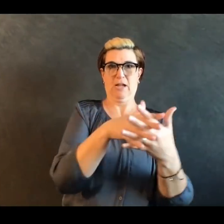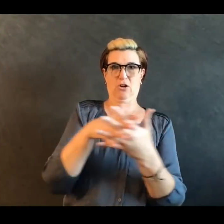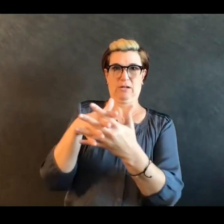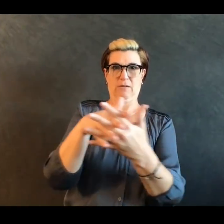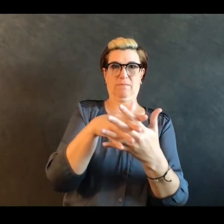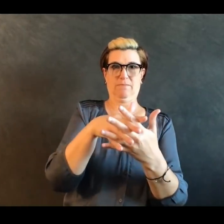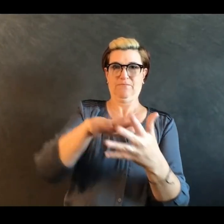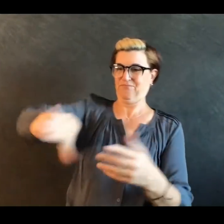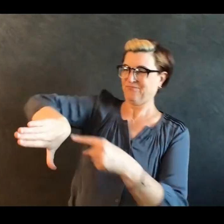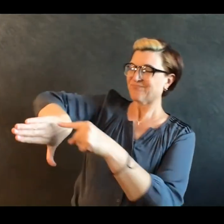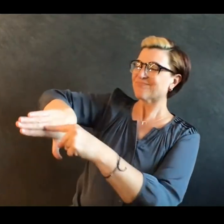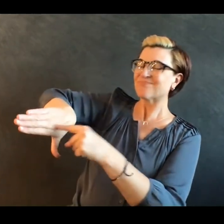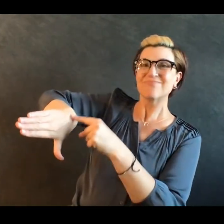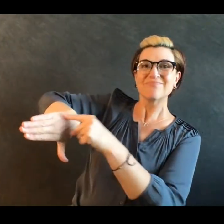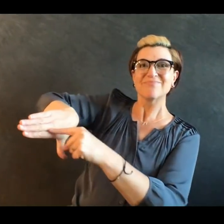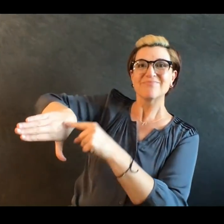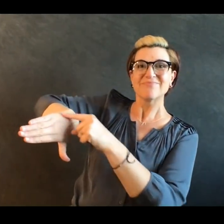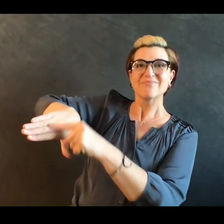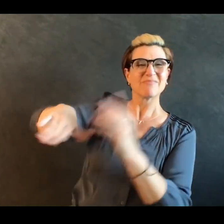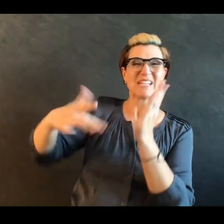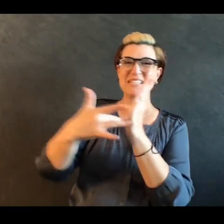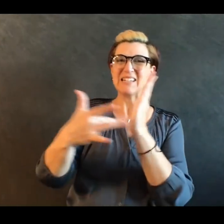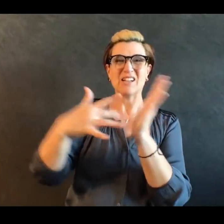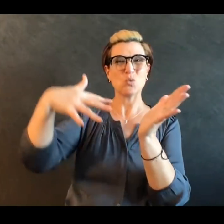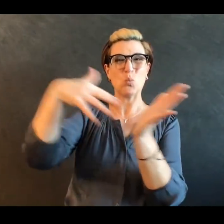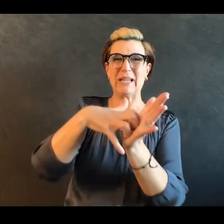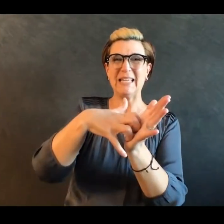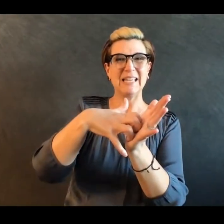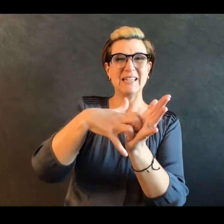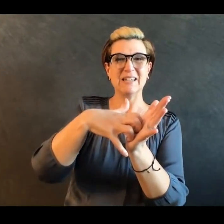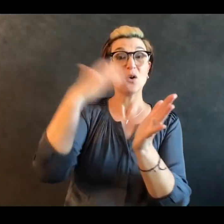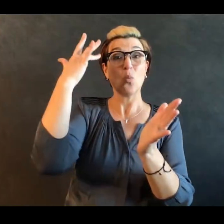a lot of politicians forgot about them can't forget about them they're really